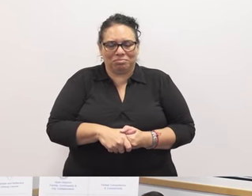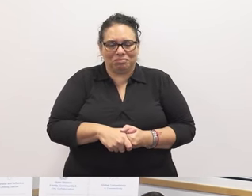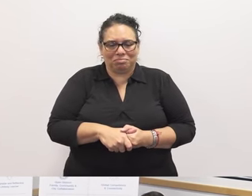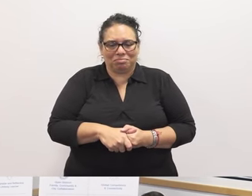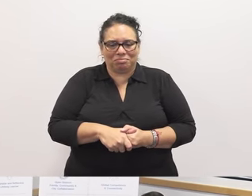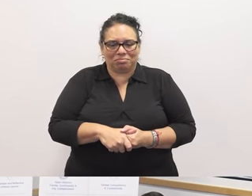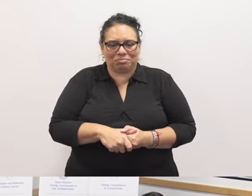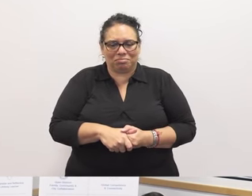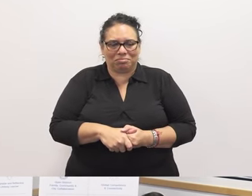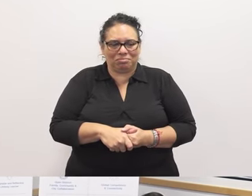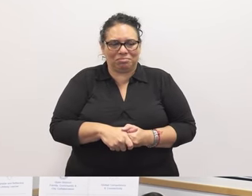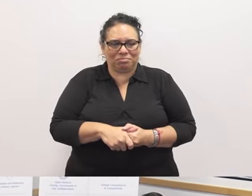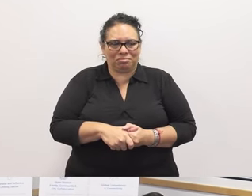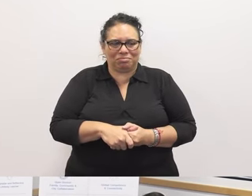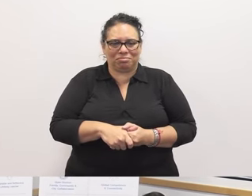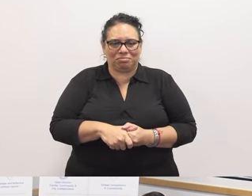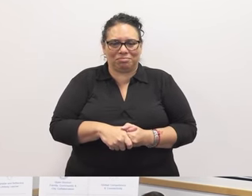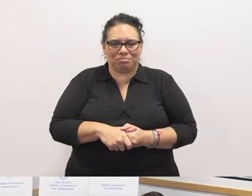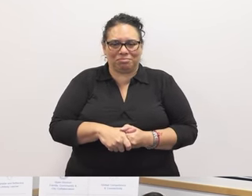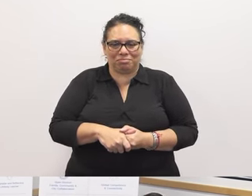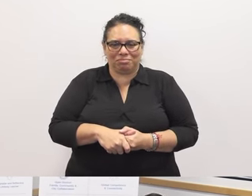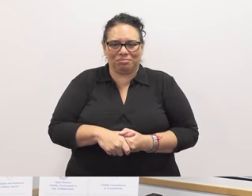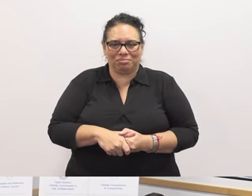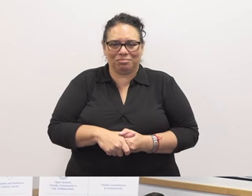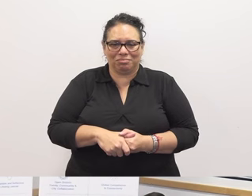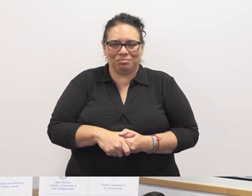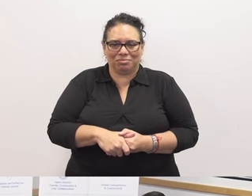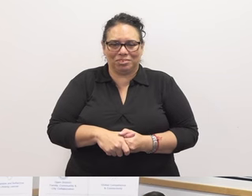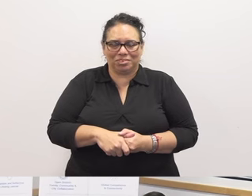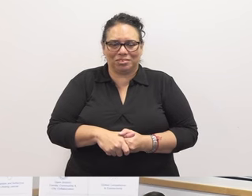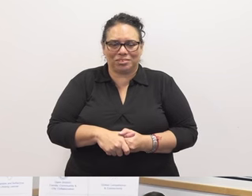This is kind of a district question.